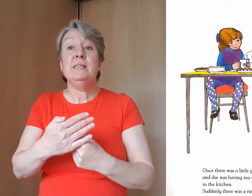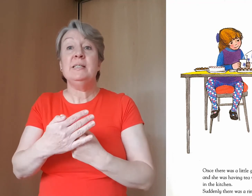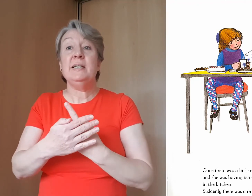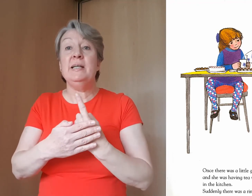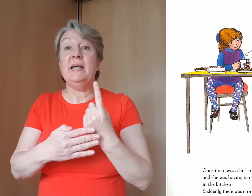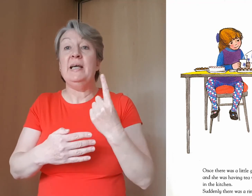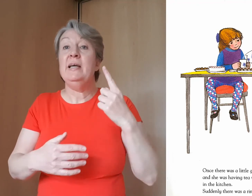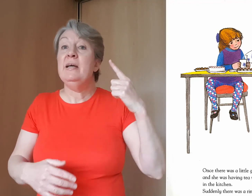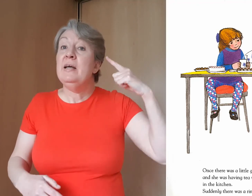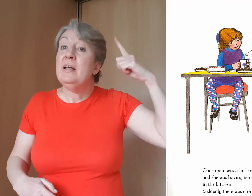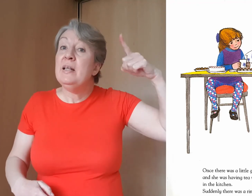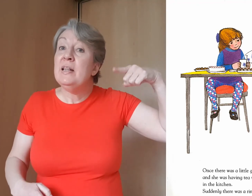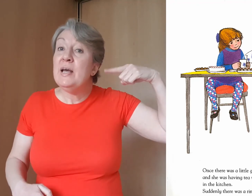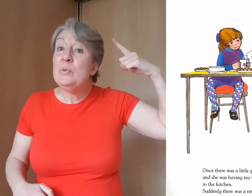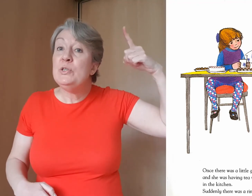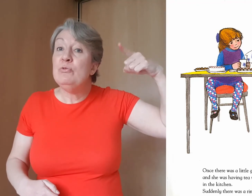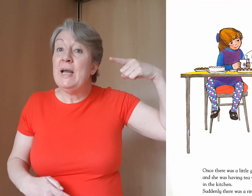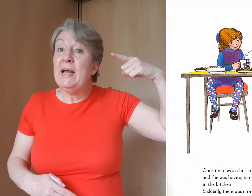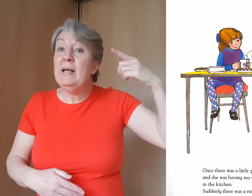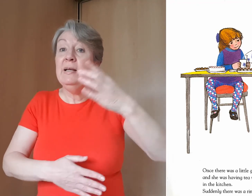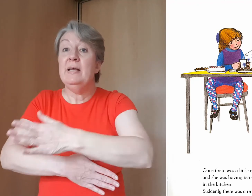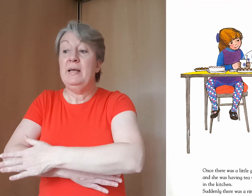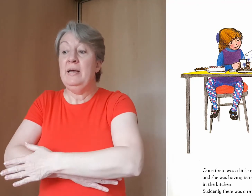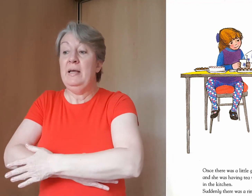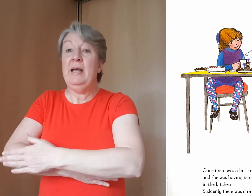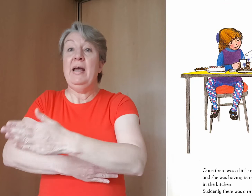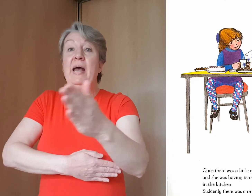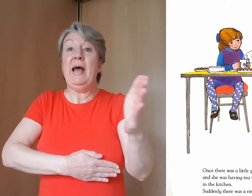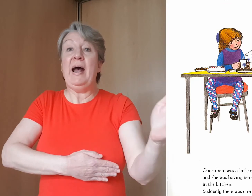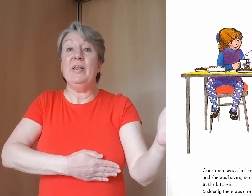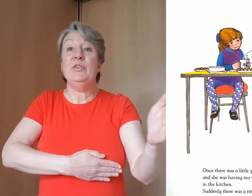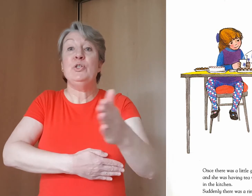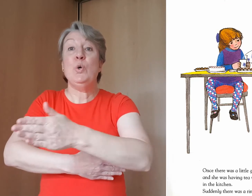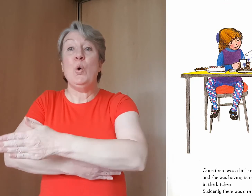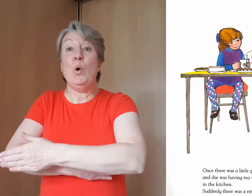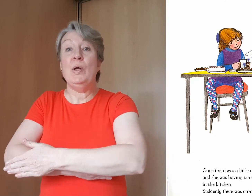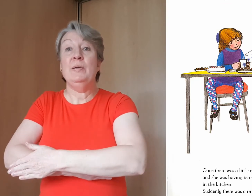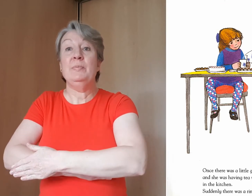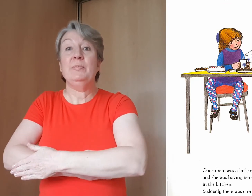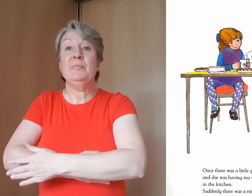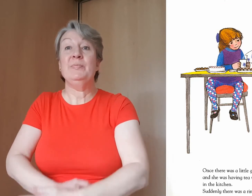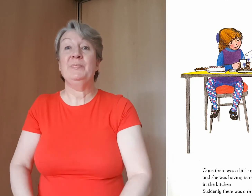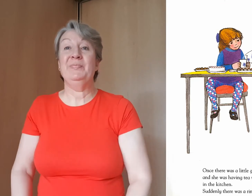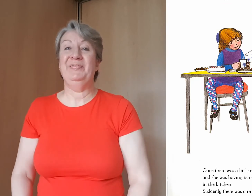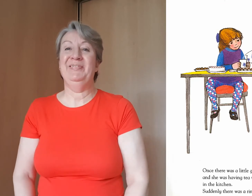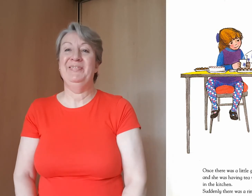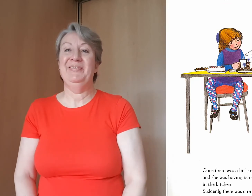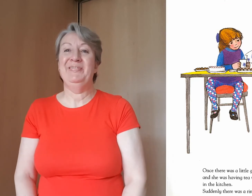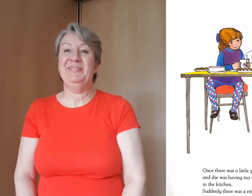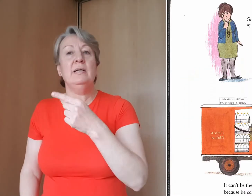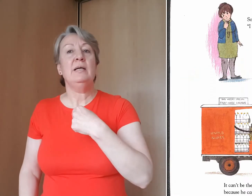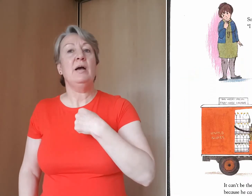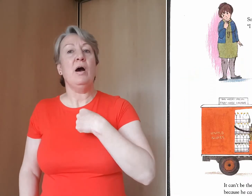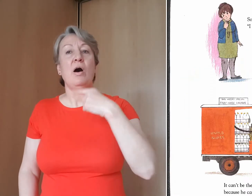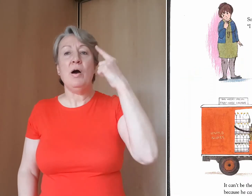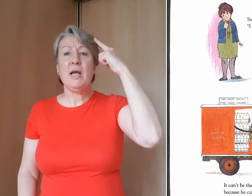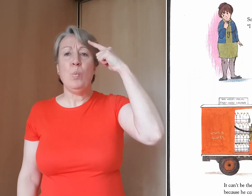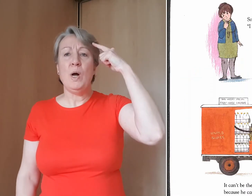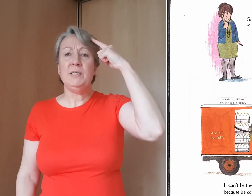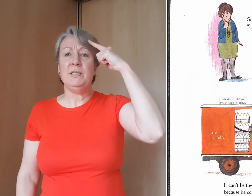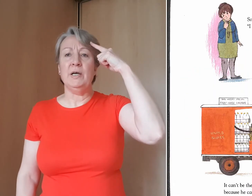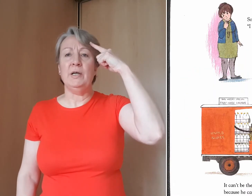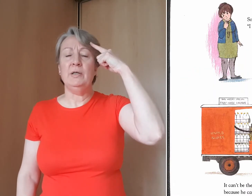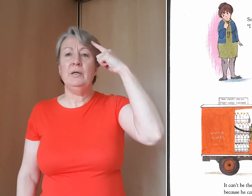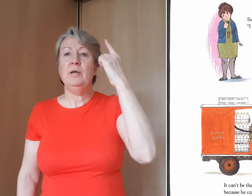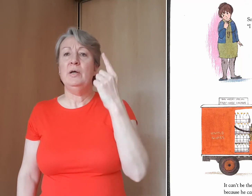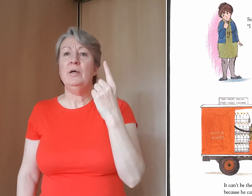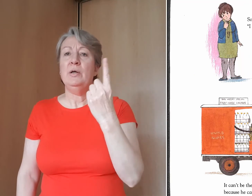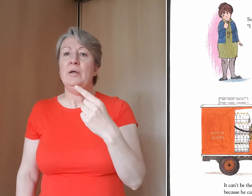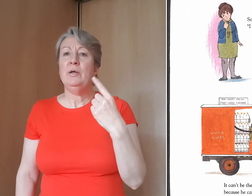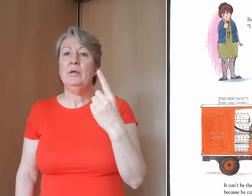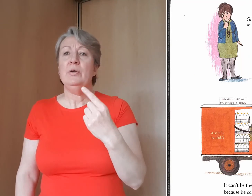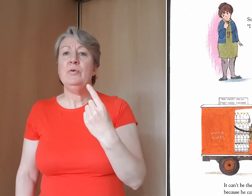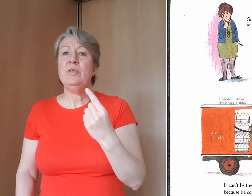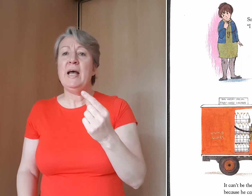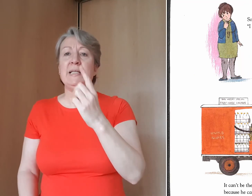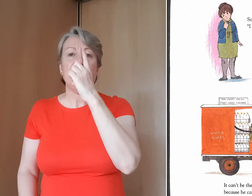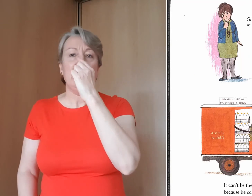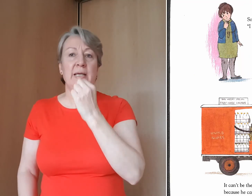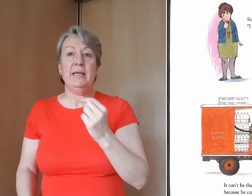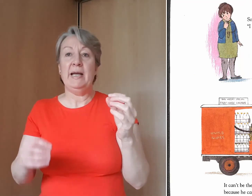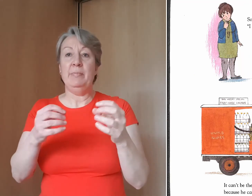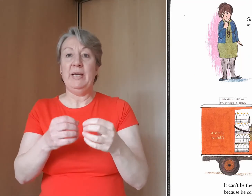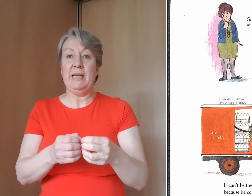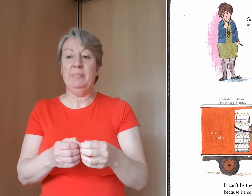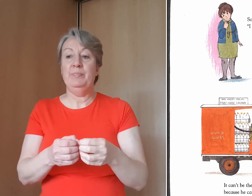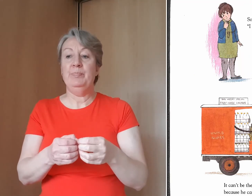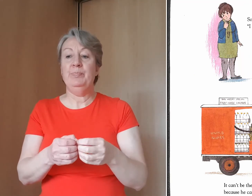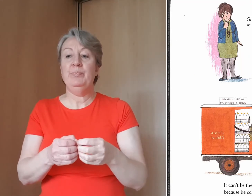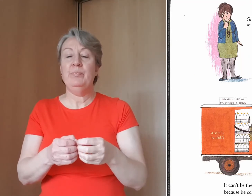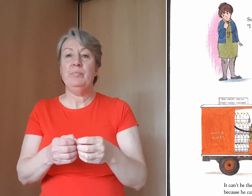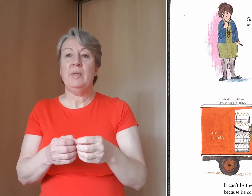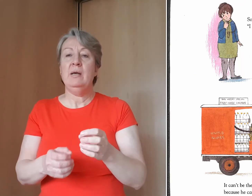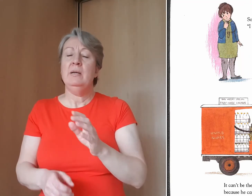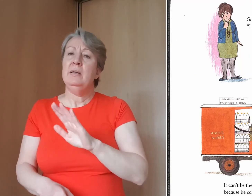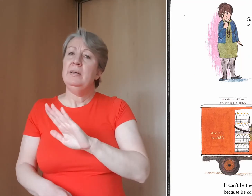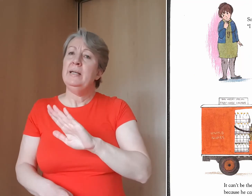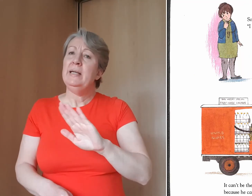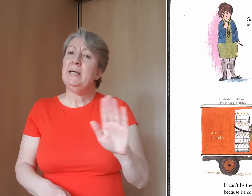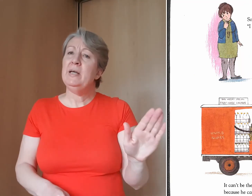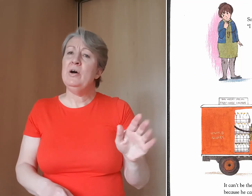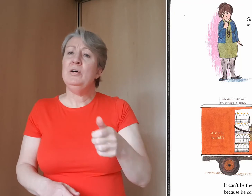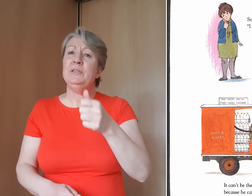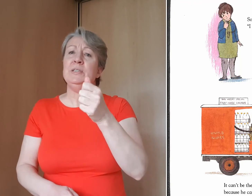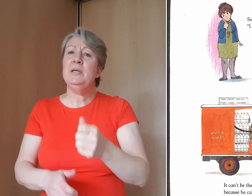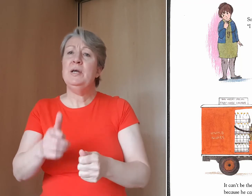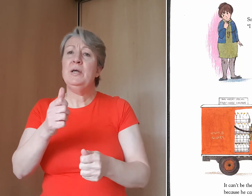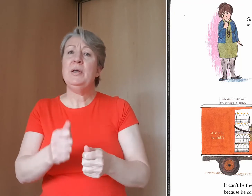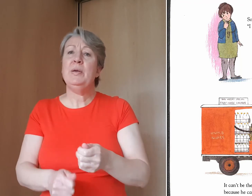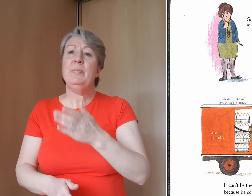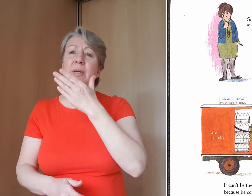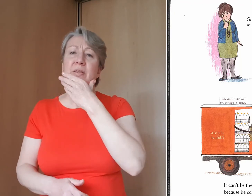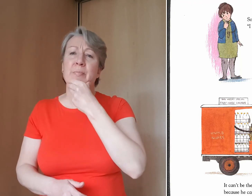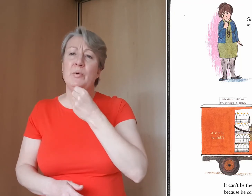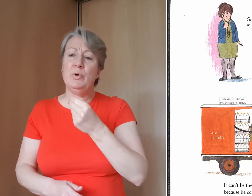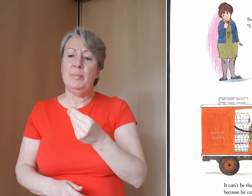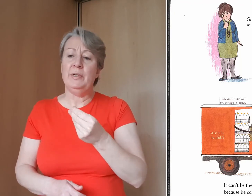suddenly there was a ring at the door "I wonder who that can be? It can't be the milkman